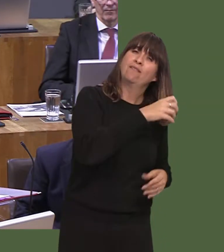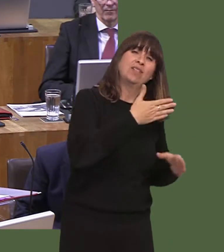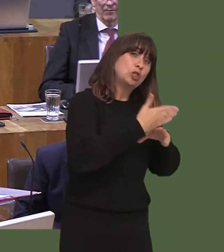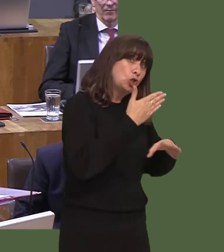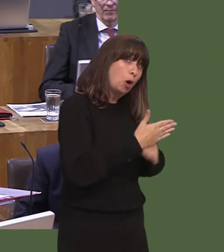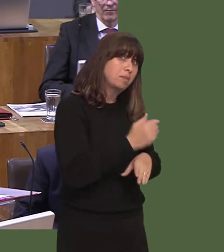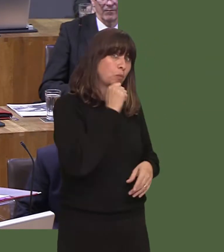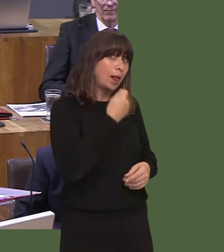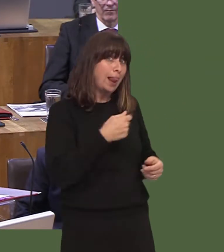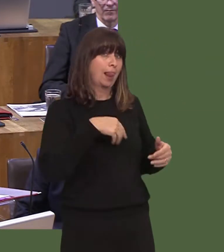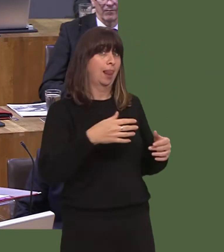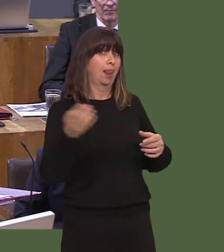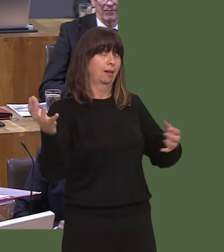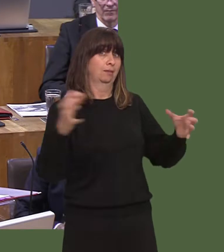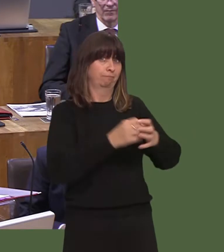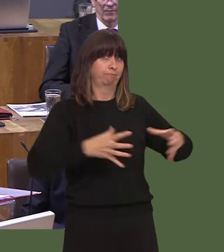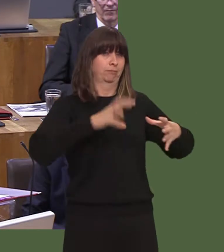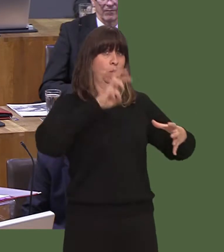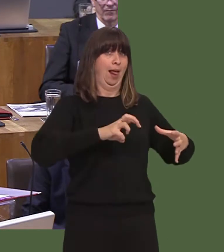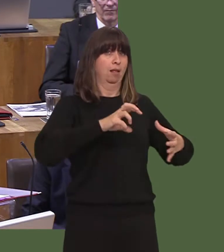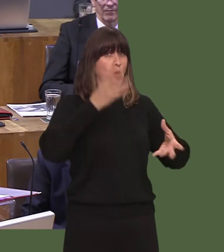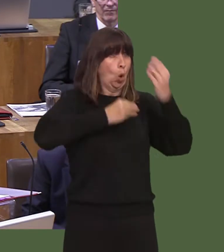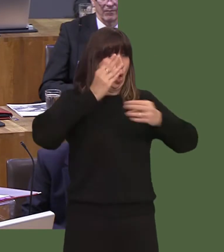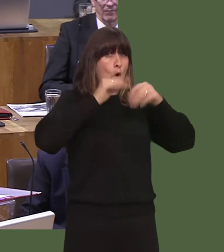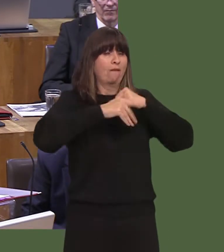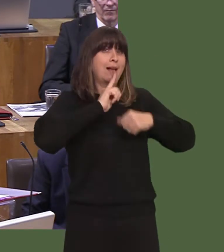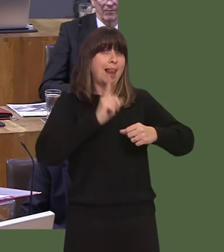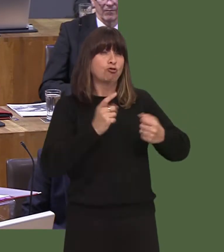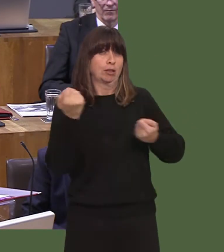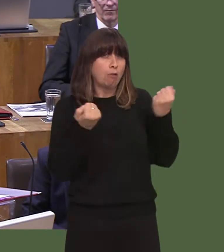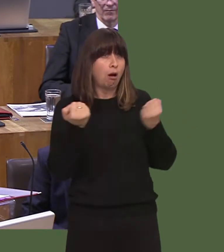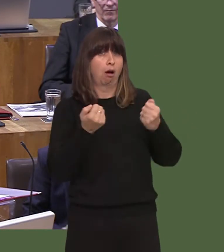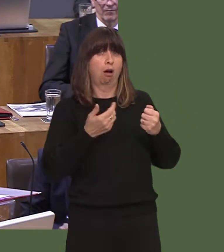to Wales, a centre of excellence for electric technology for the Lagonda.